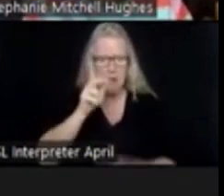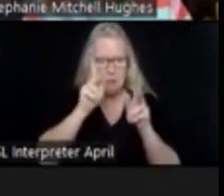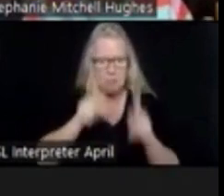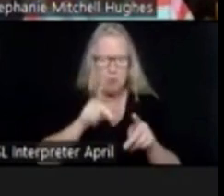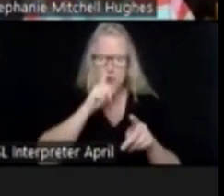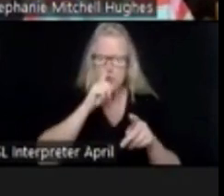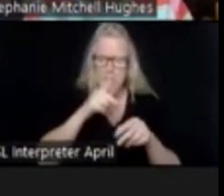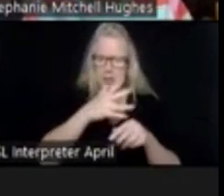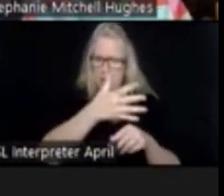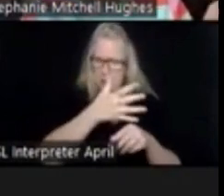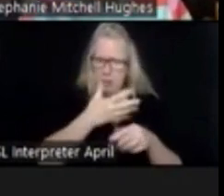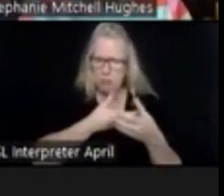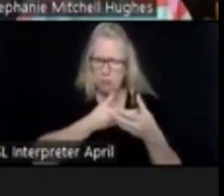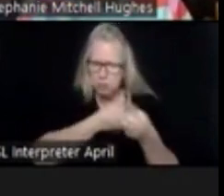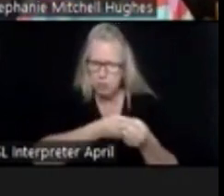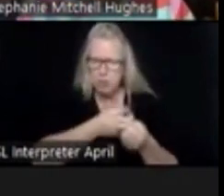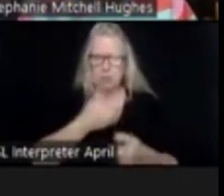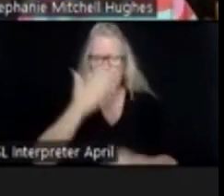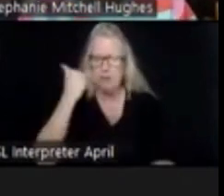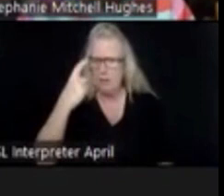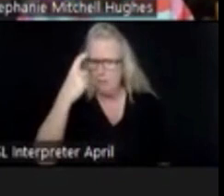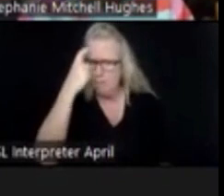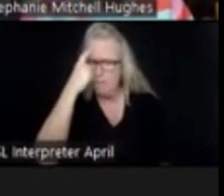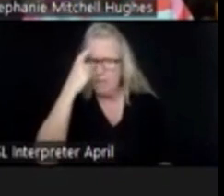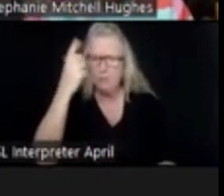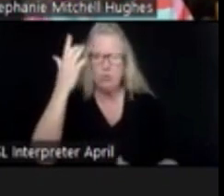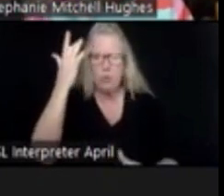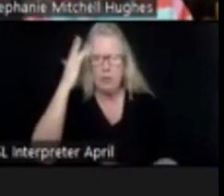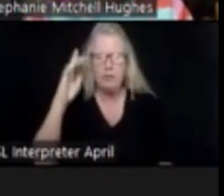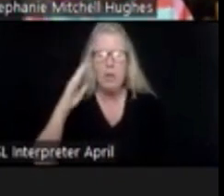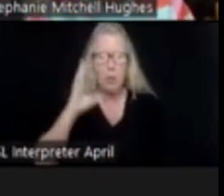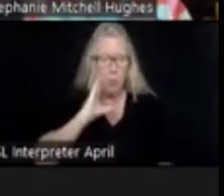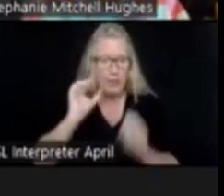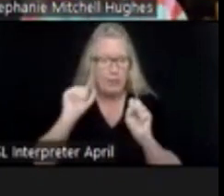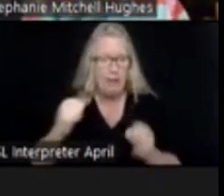BECAUSE THEY HAVE A MENTAL ILLNESS, CAN THEY HELP ME?